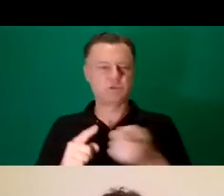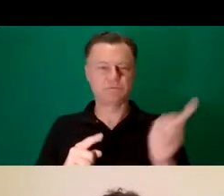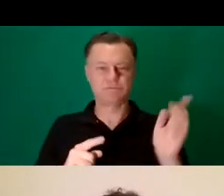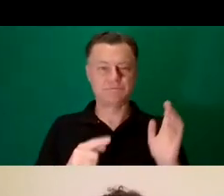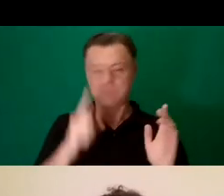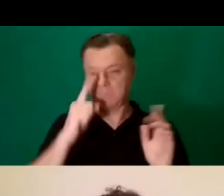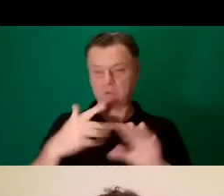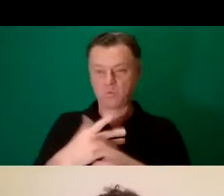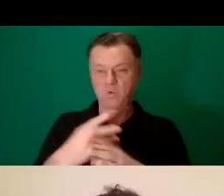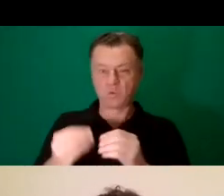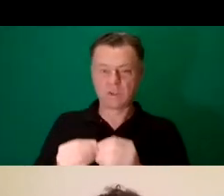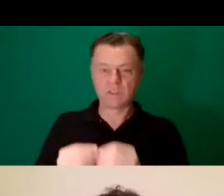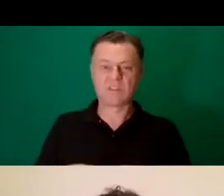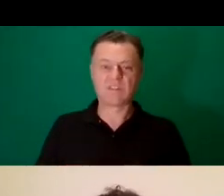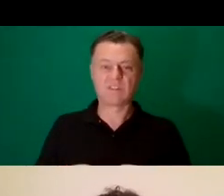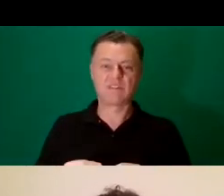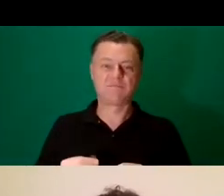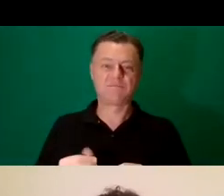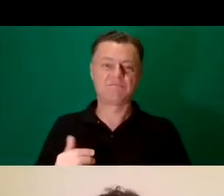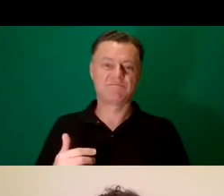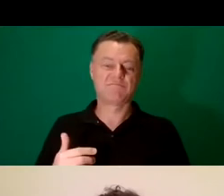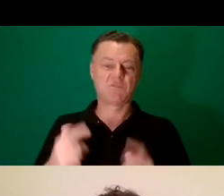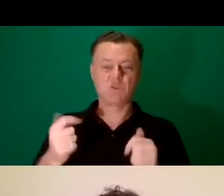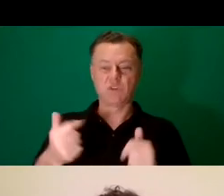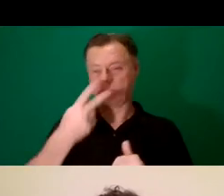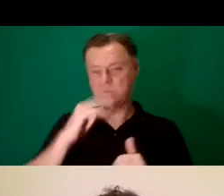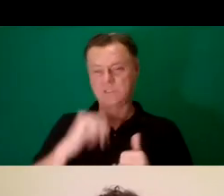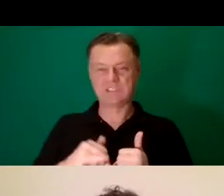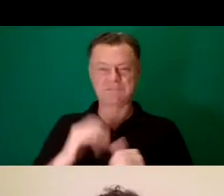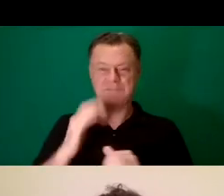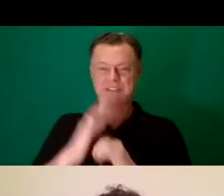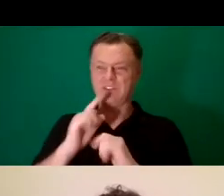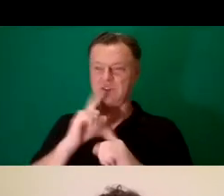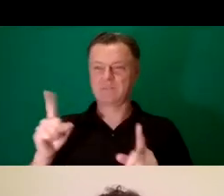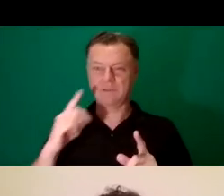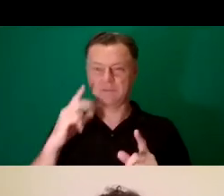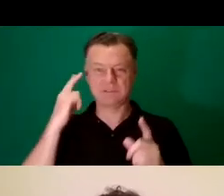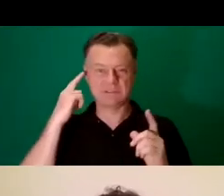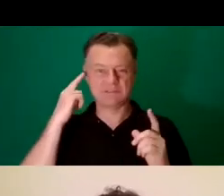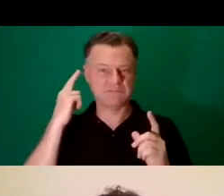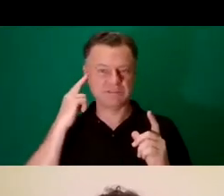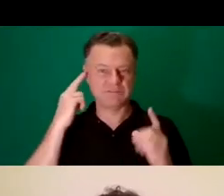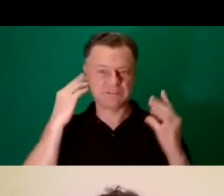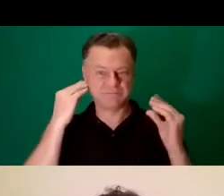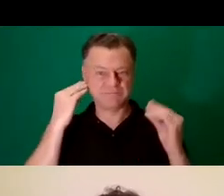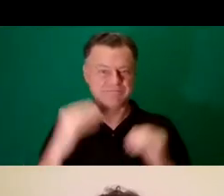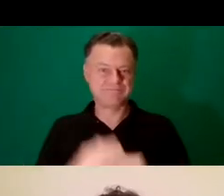I'd worked with and stuff throughout my, you know, early 20s had no idea. So it was just